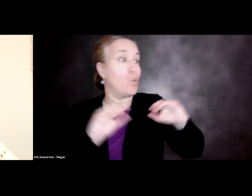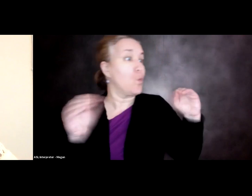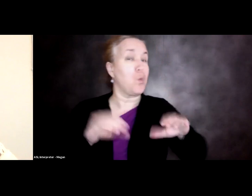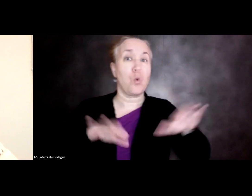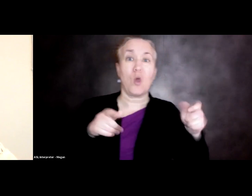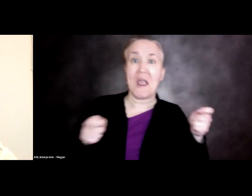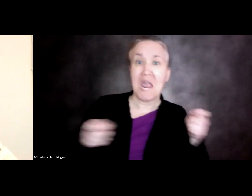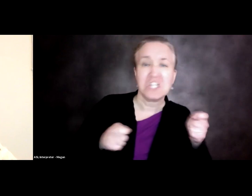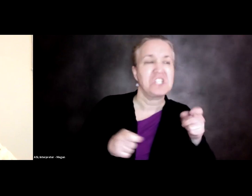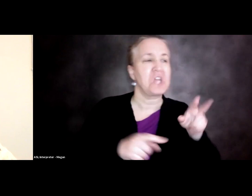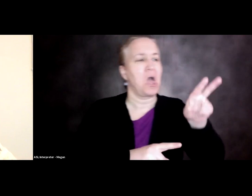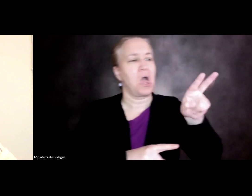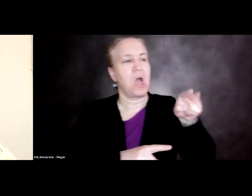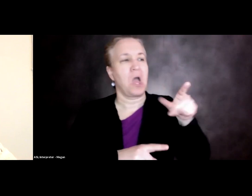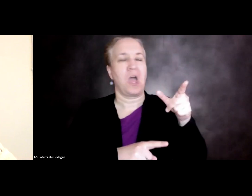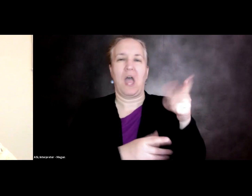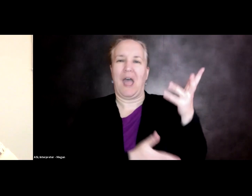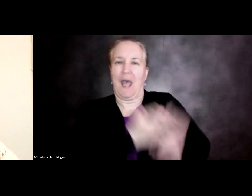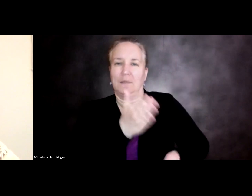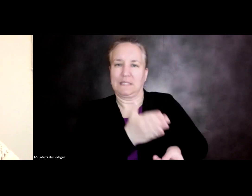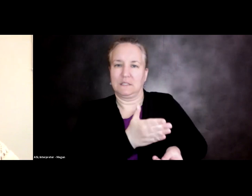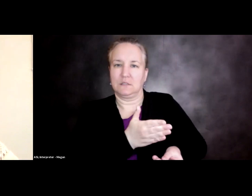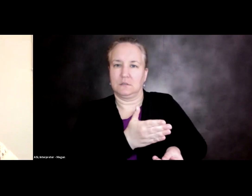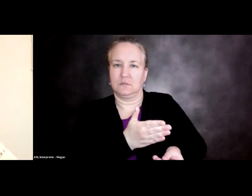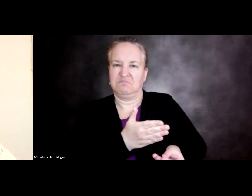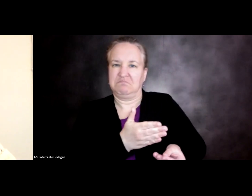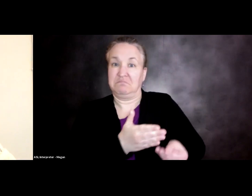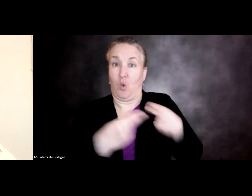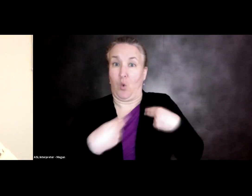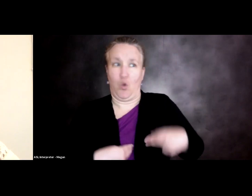reads is an actual absence of humanity